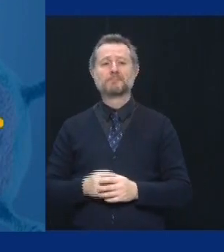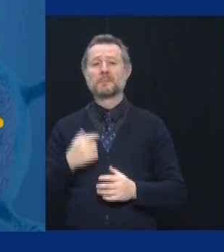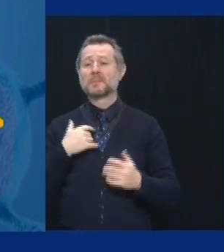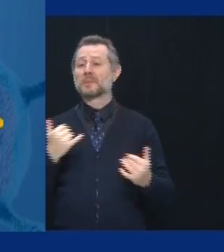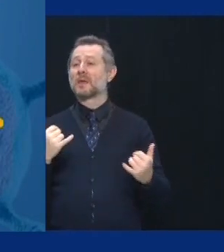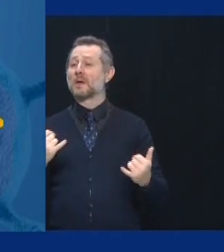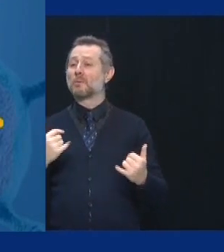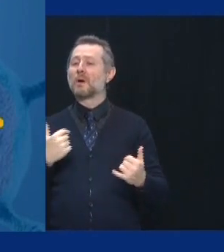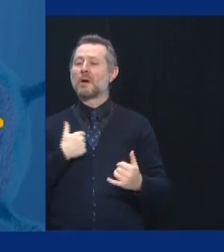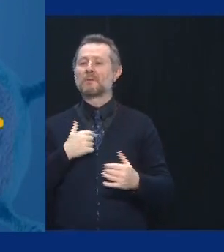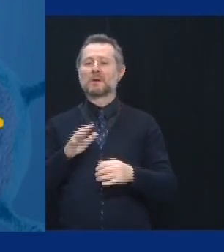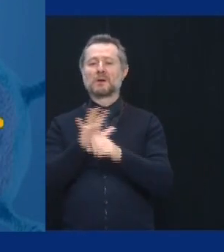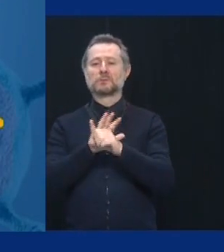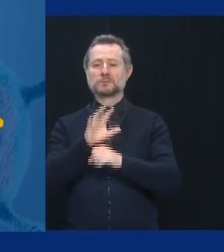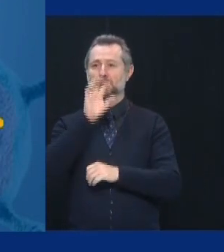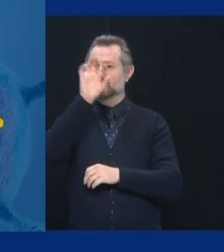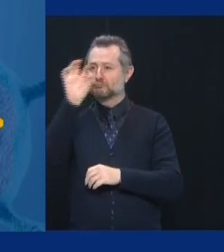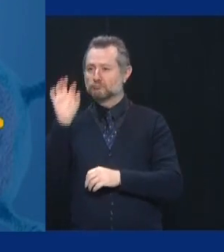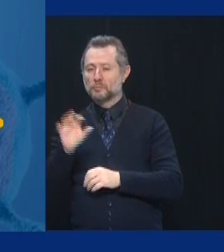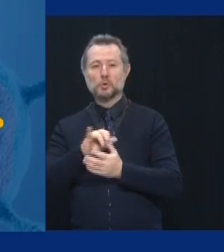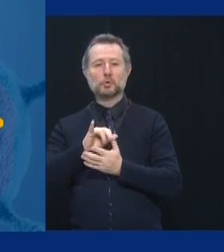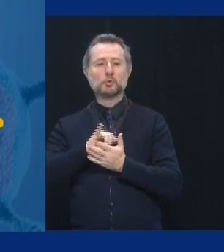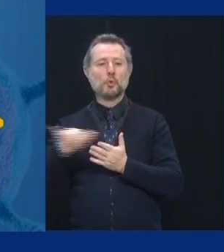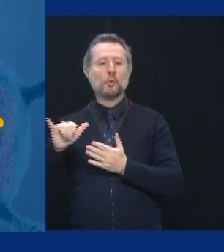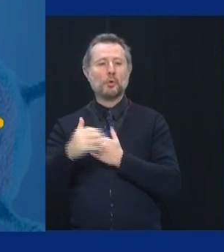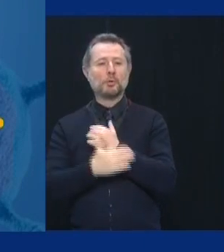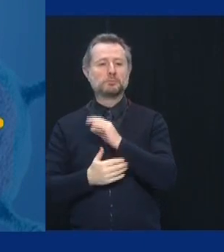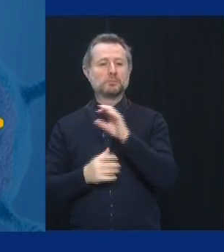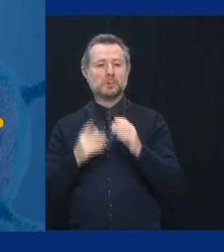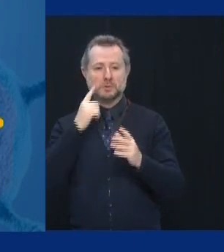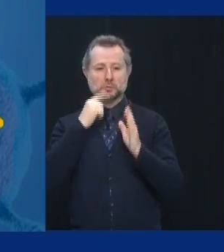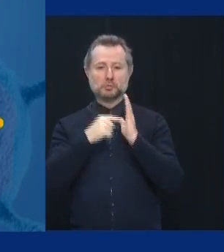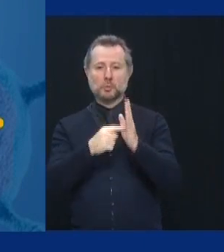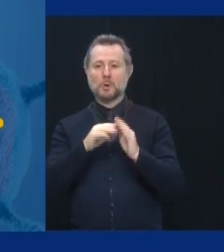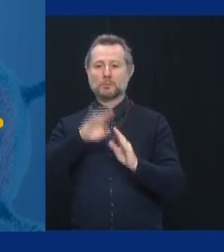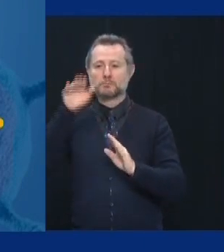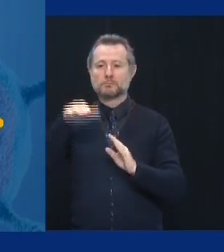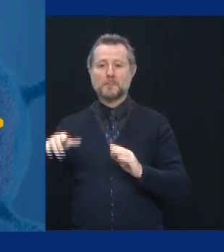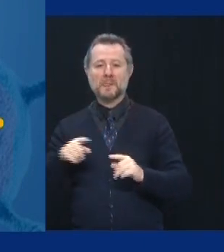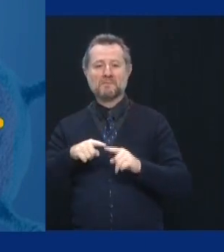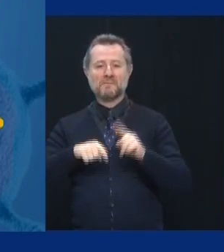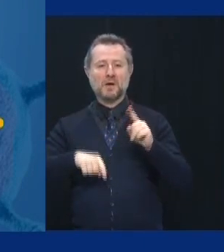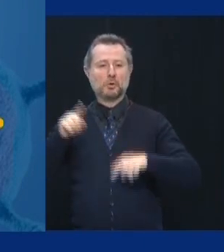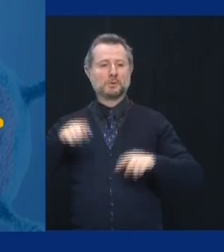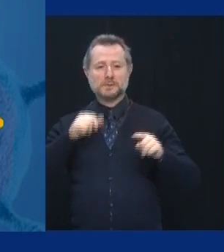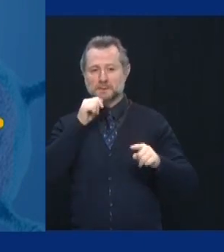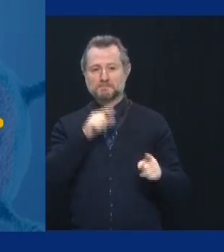LIKE WE'RE COMING DOWN. SO, THAT'S GOOD NEWS RELATIVELY. THESE ARE THE CURVES ACROSS THE